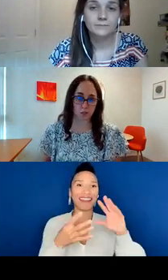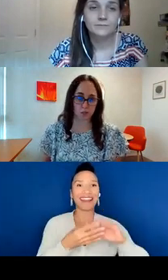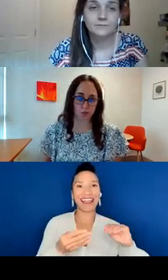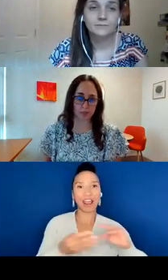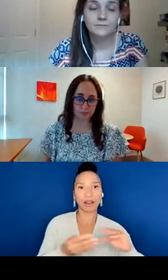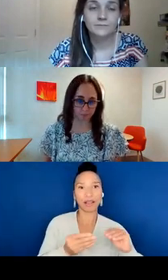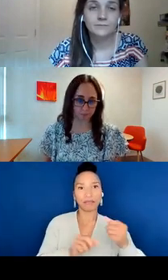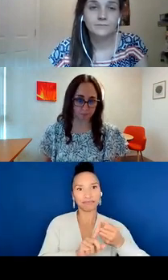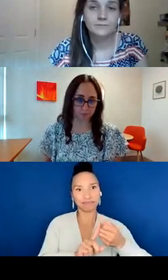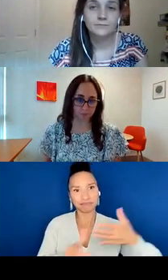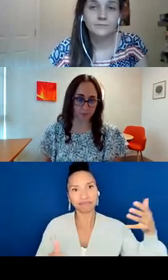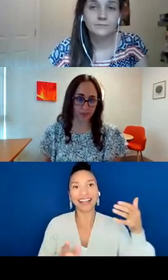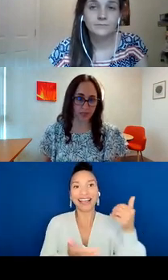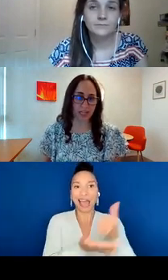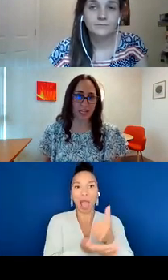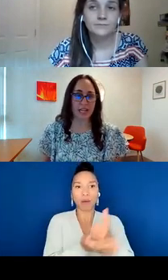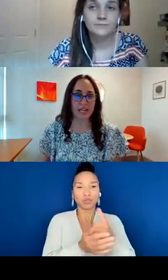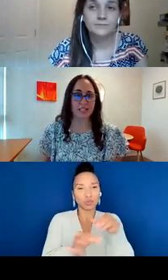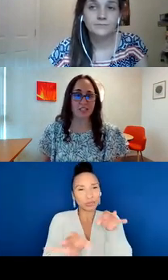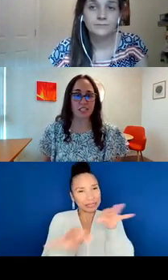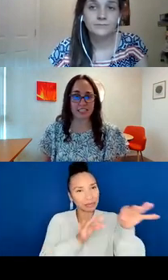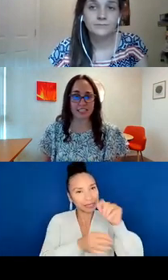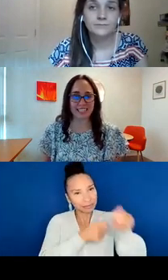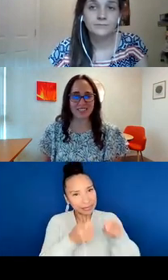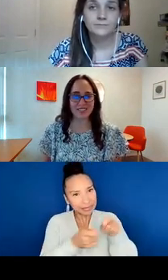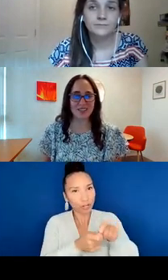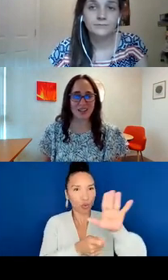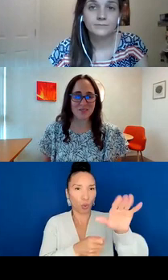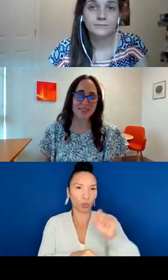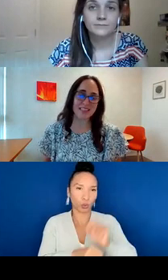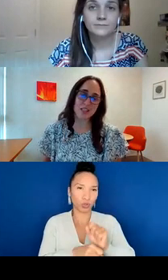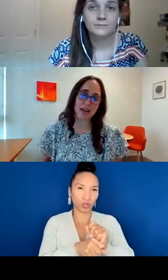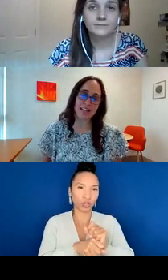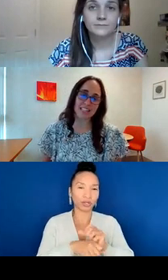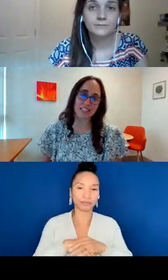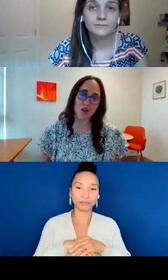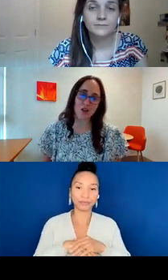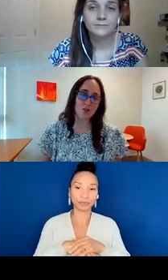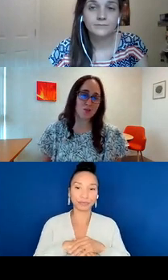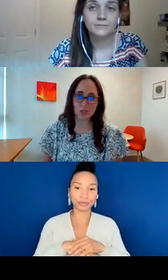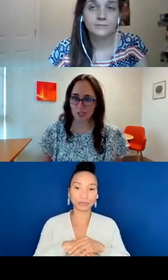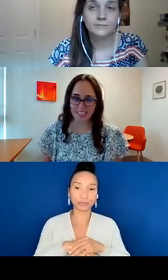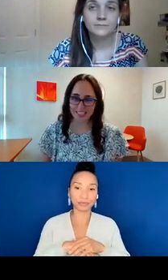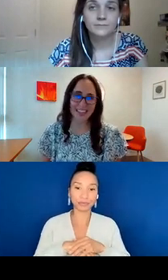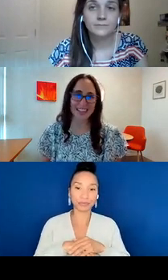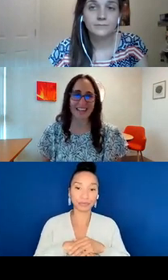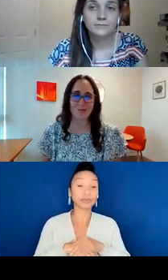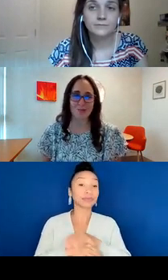about the work you're doing. Additionally, we recommend that you access all the resources